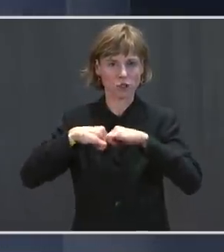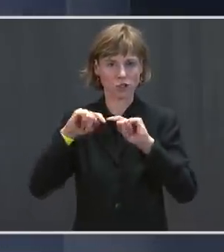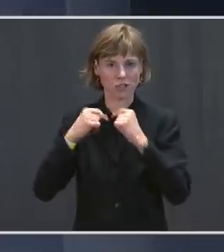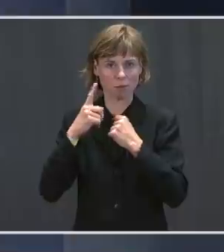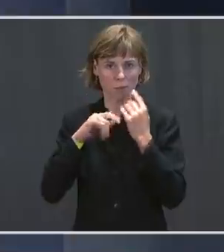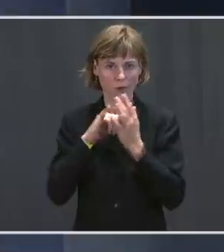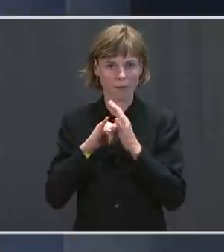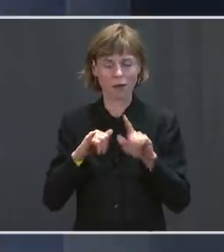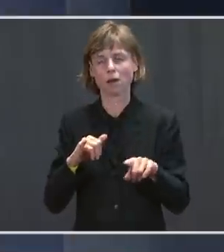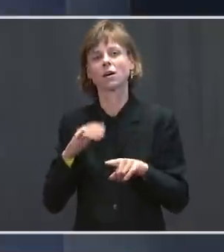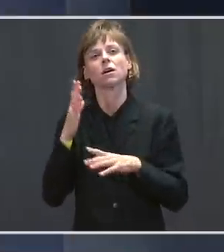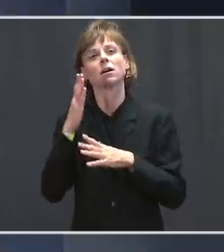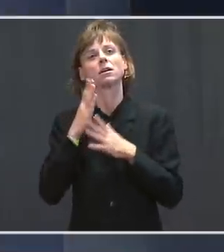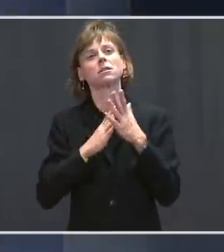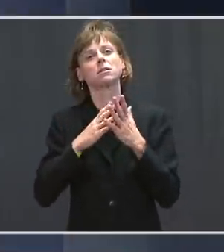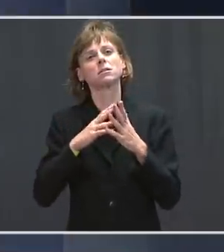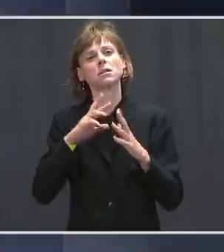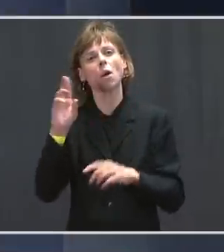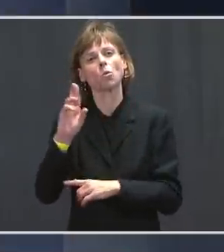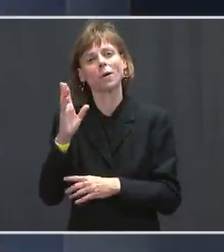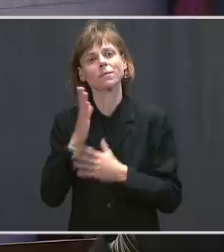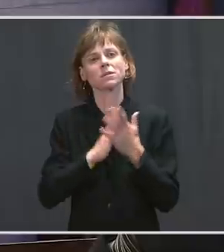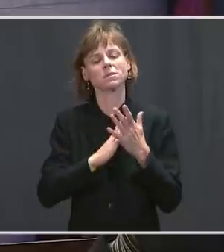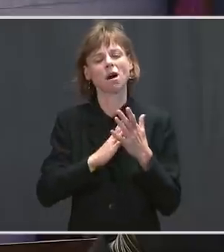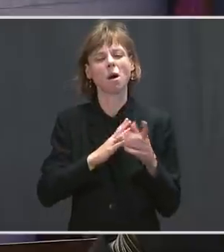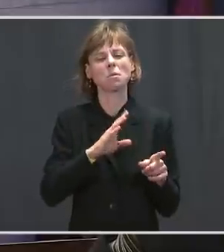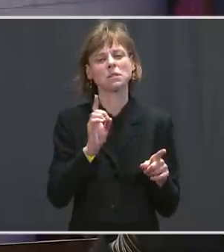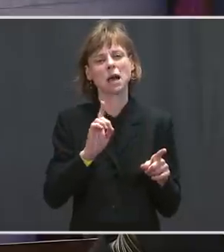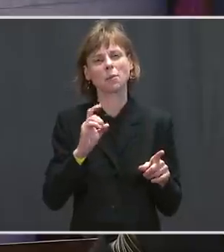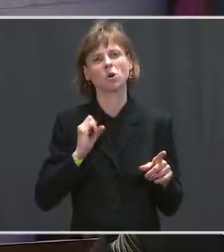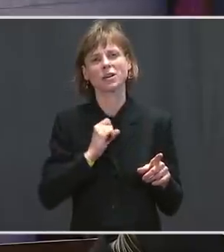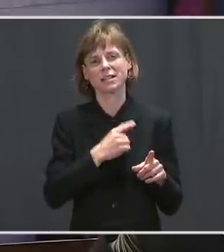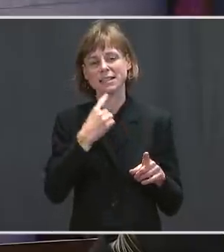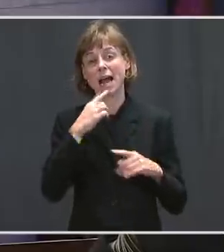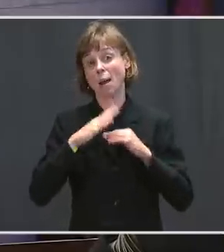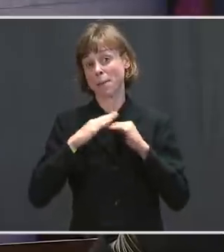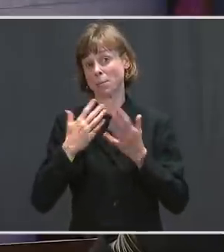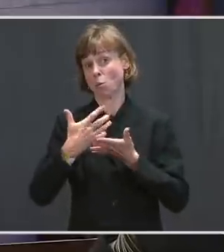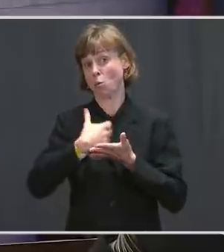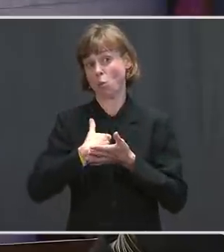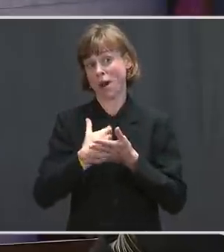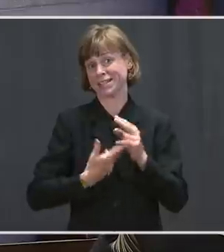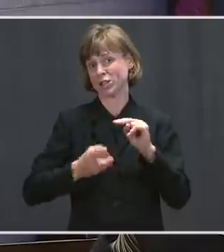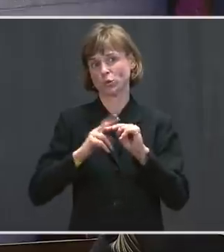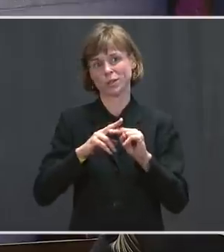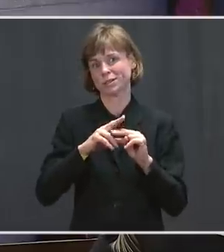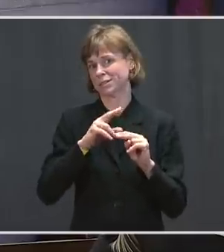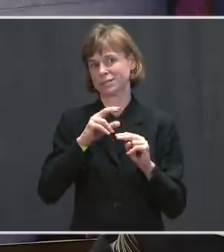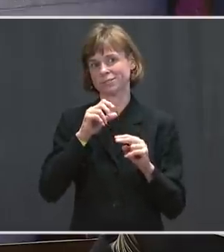Some Republicans and some centrist Democrats have said that a minimum wage increase does not belong in a COVID relief bill.